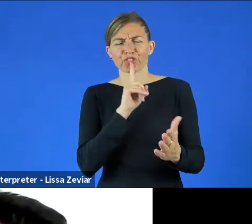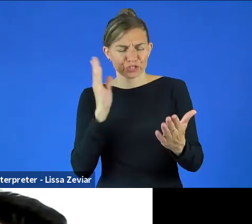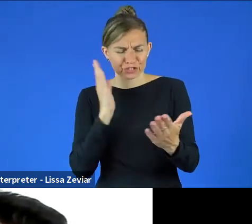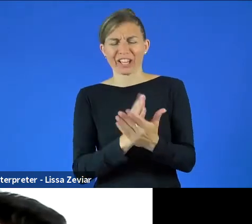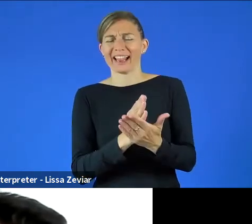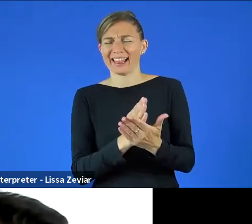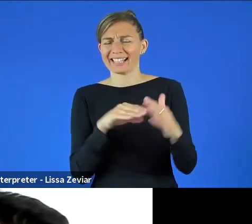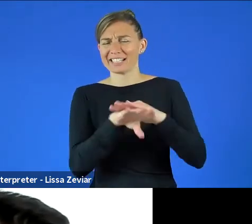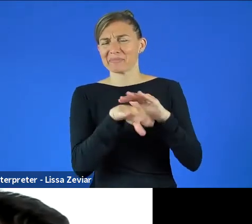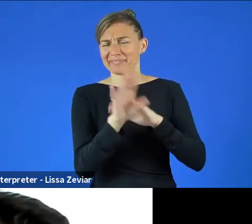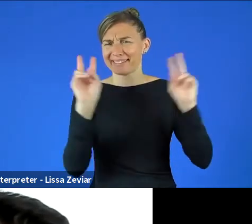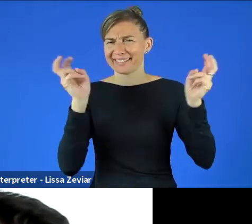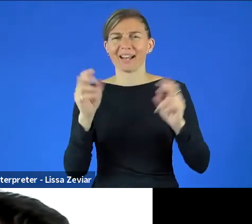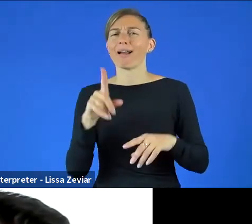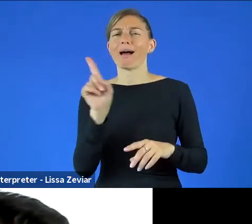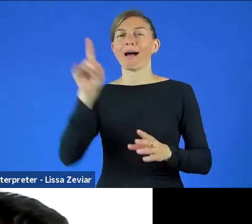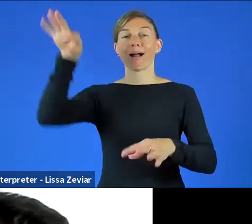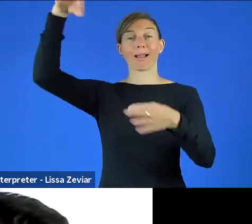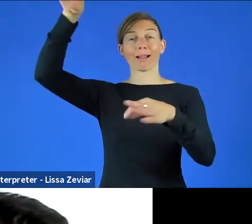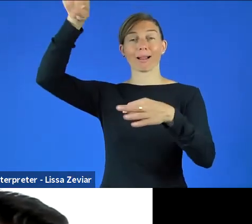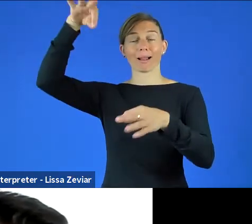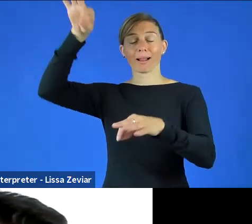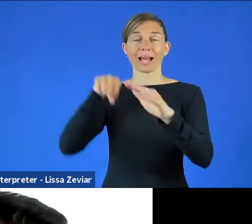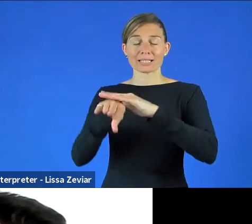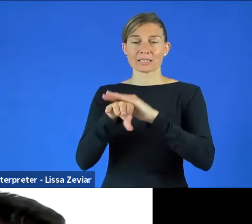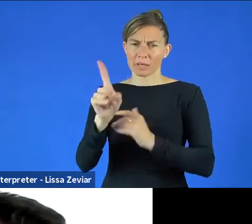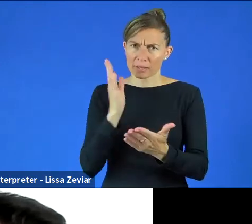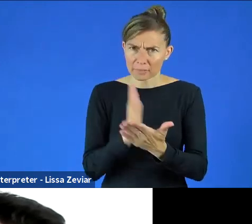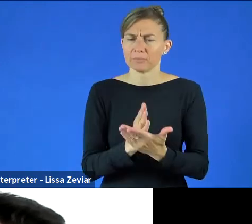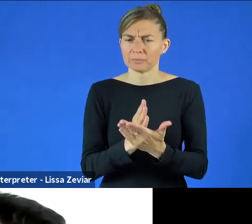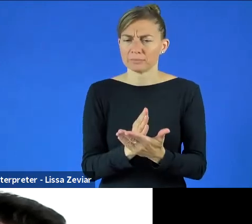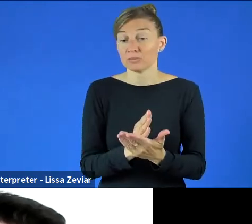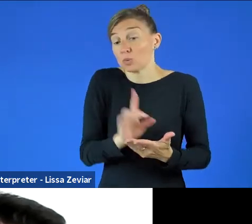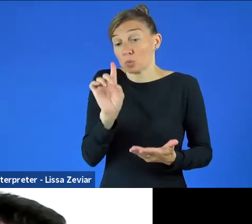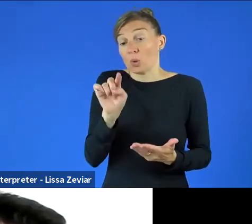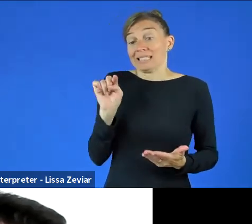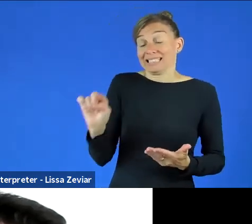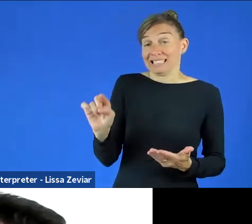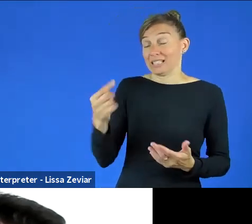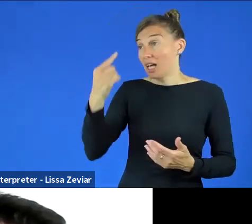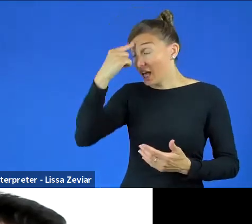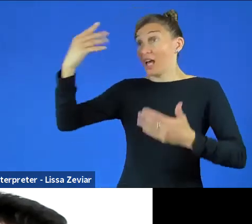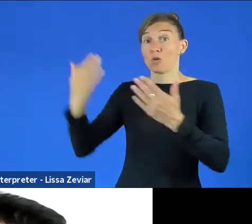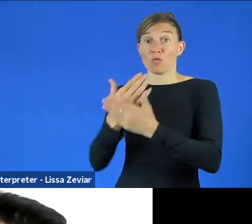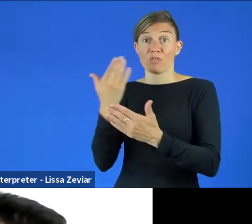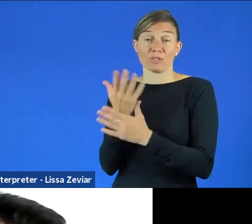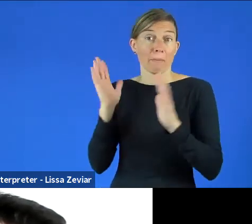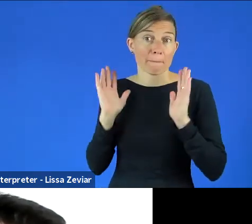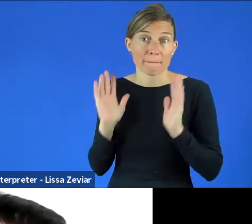So, and in that part innovation is very important because it is important the accessibility requirements